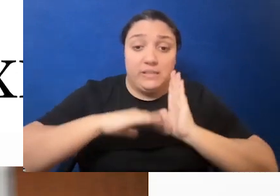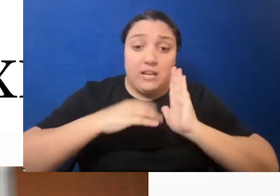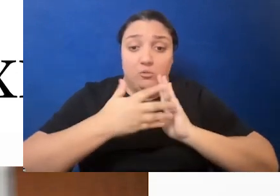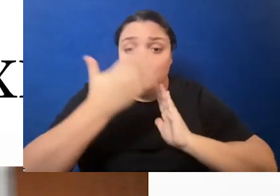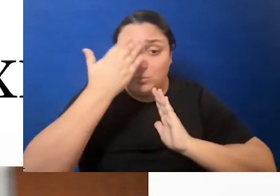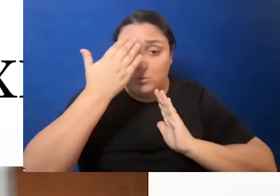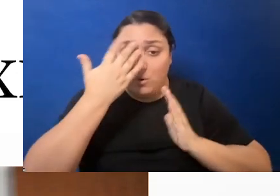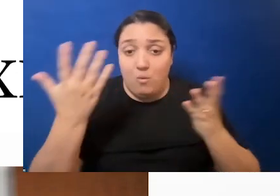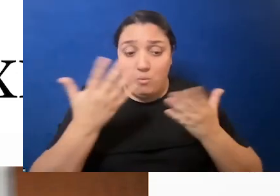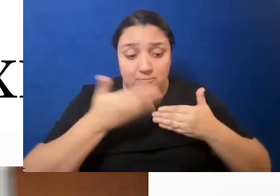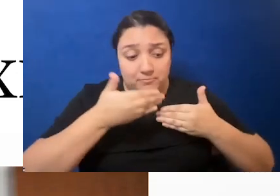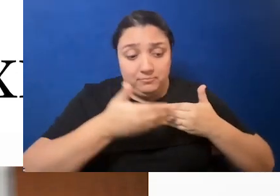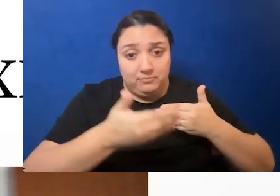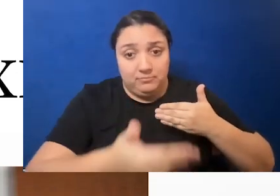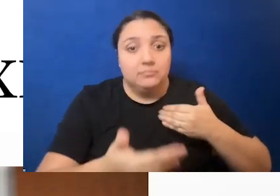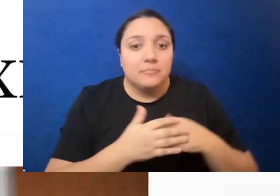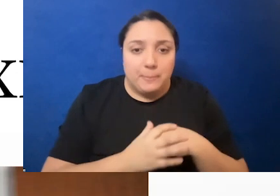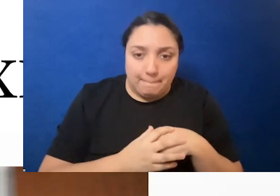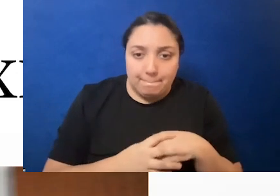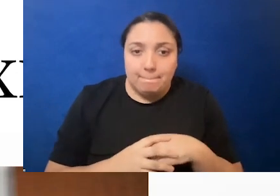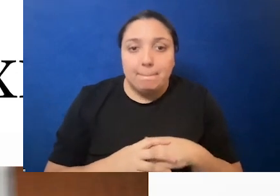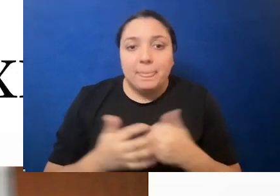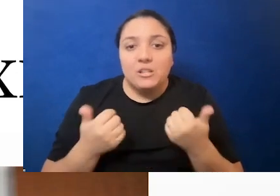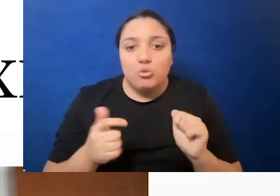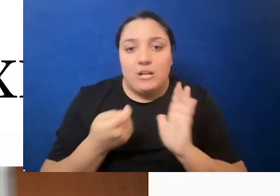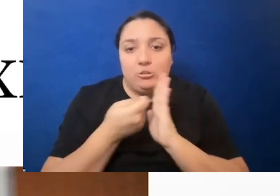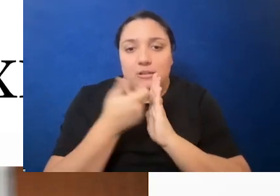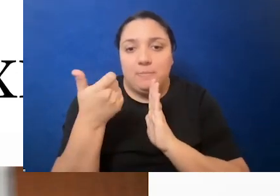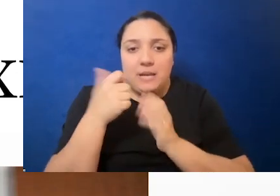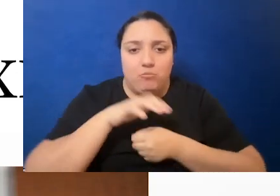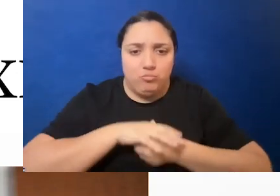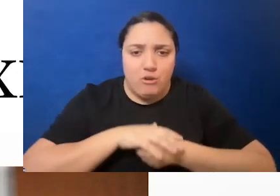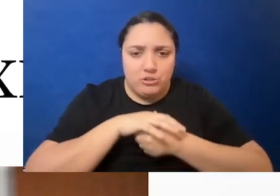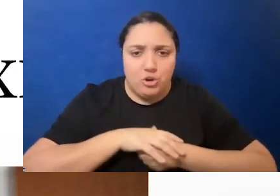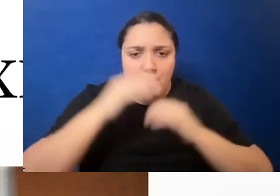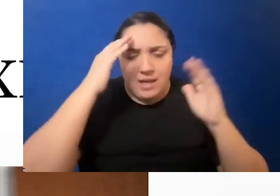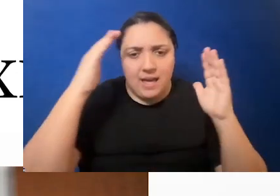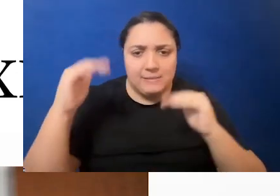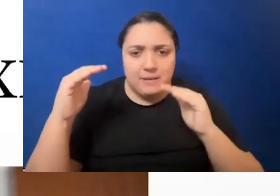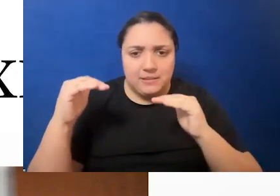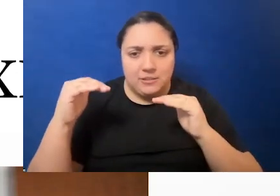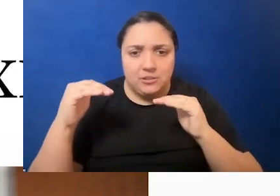KNOW WHAT COMES NEXT AND TRY TO ELIMINATE AS MUCH PRESSURE AND EXPECTATION AS POSSIBLE.